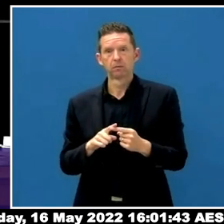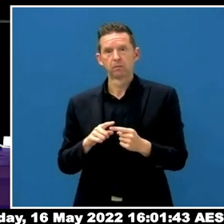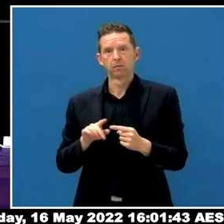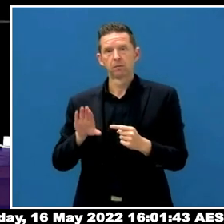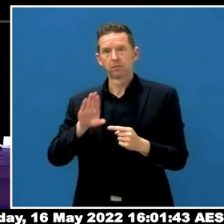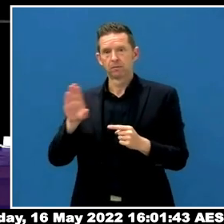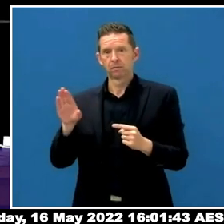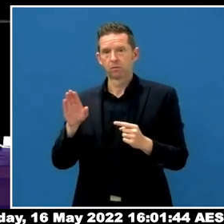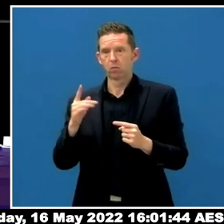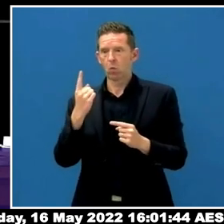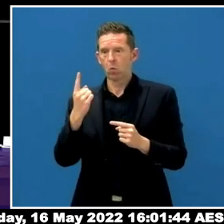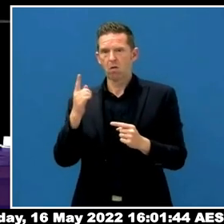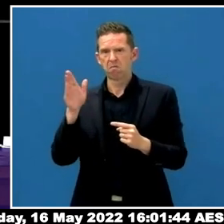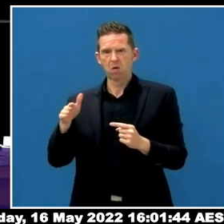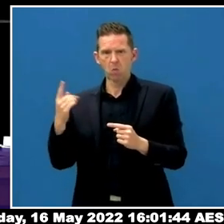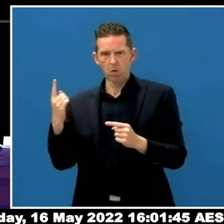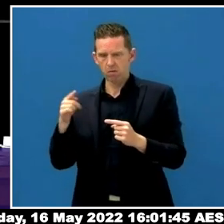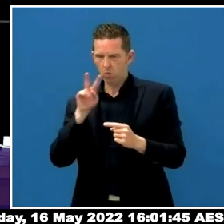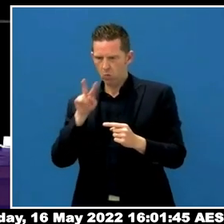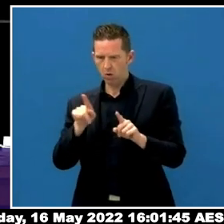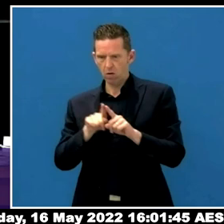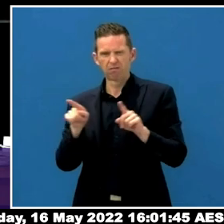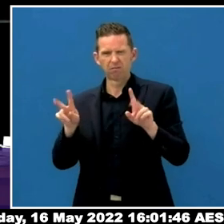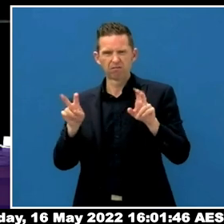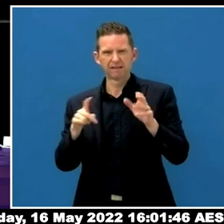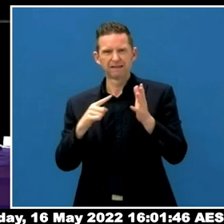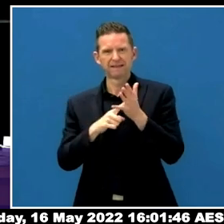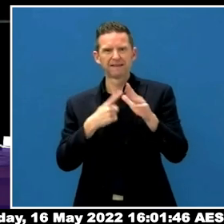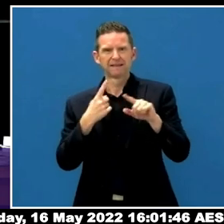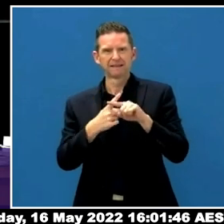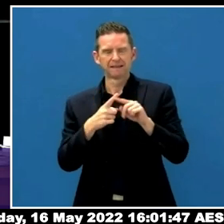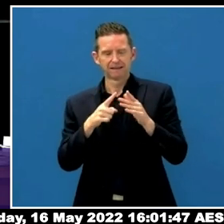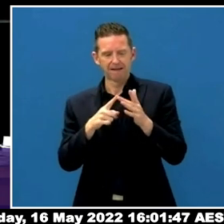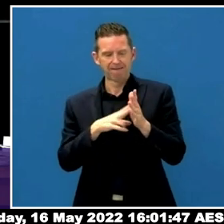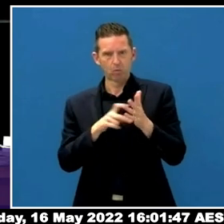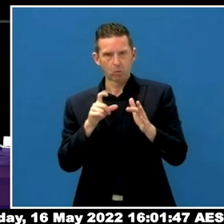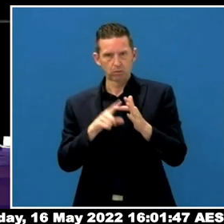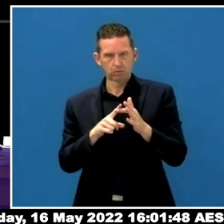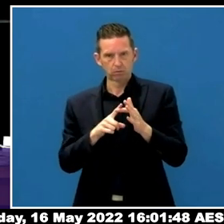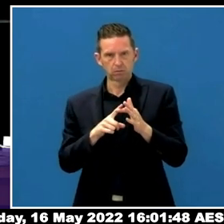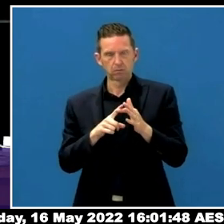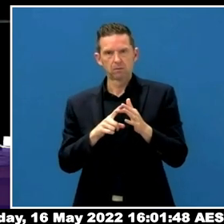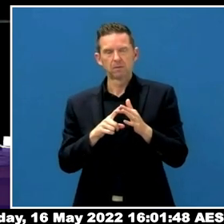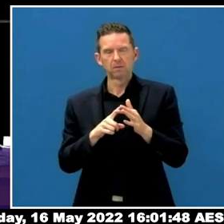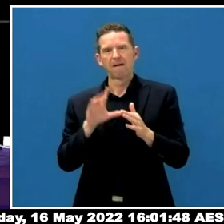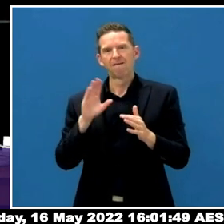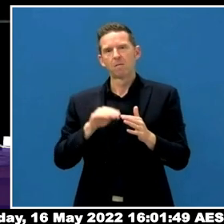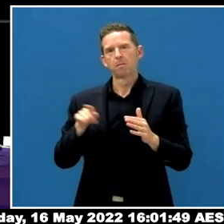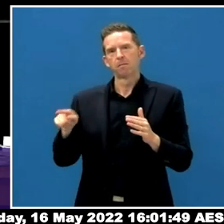what's termed a tax invoice from Afford day program for $164.